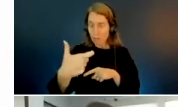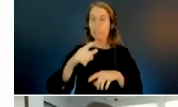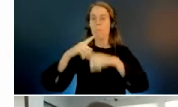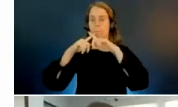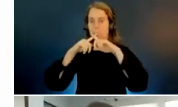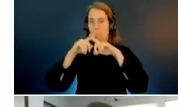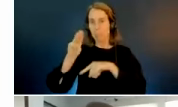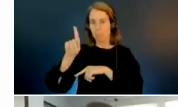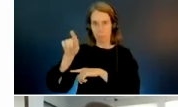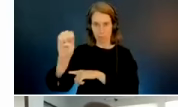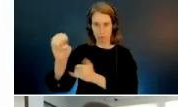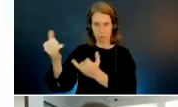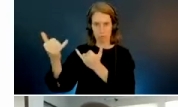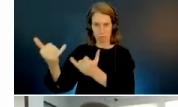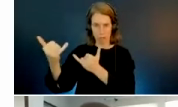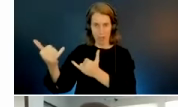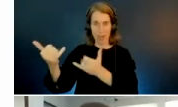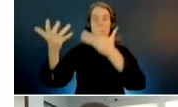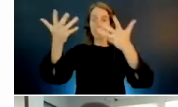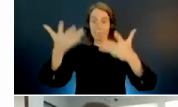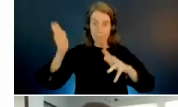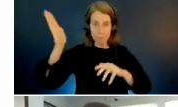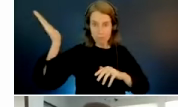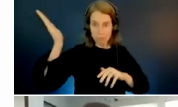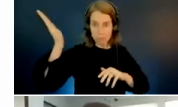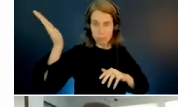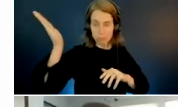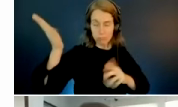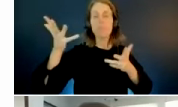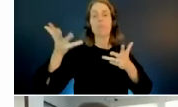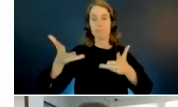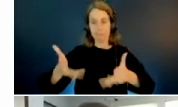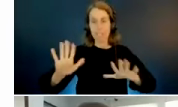after the presentation today, so if you have a question you can go ahead and put it in the chat